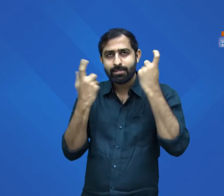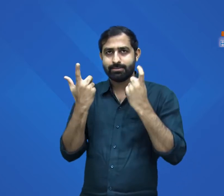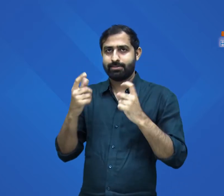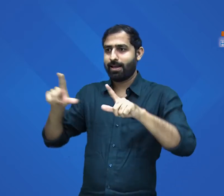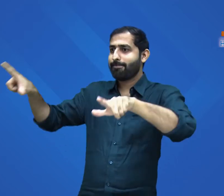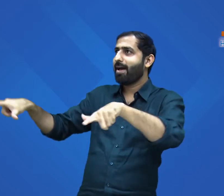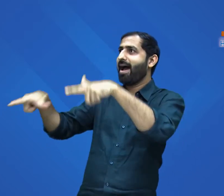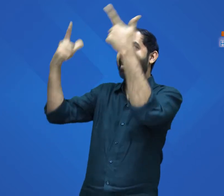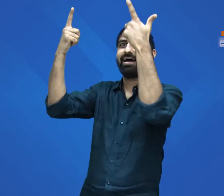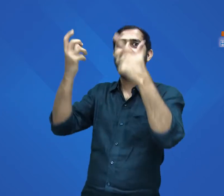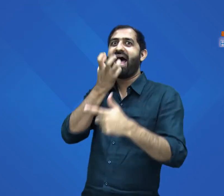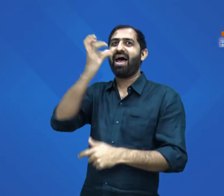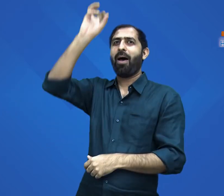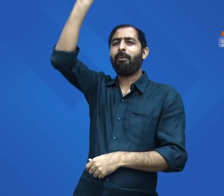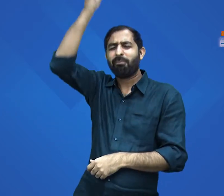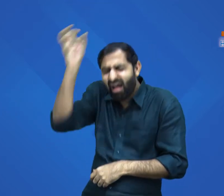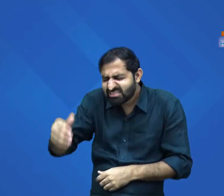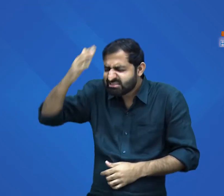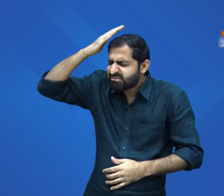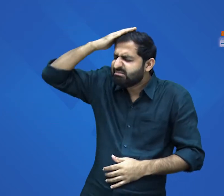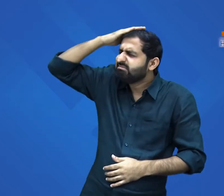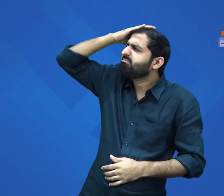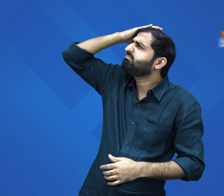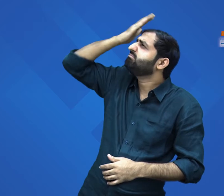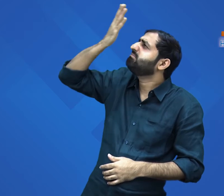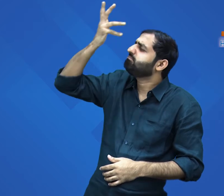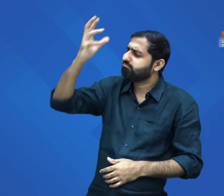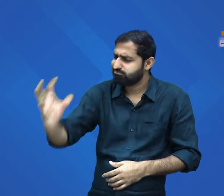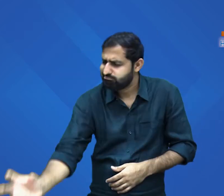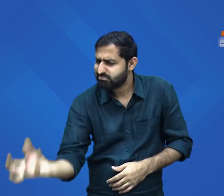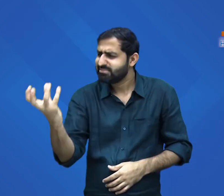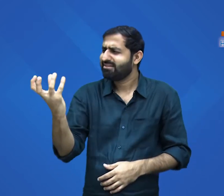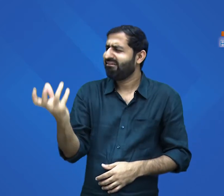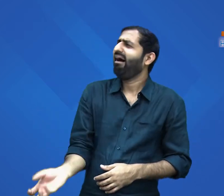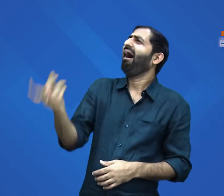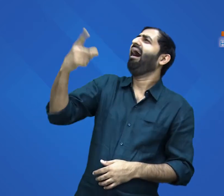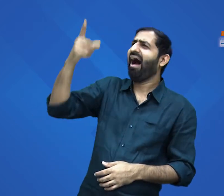An apple falls from the tree to the ground. However, the man is not curious enough